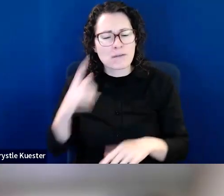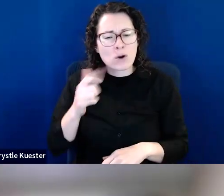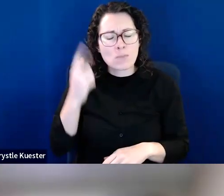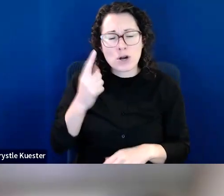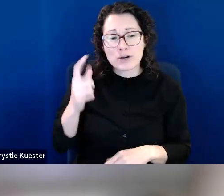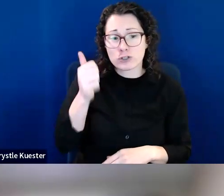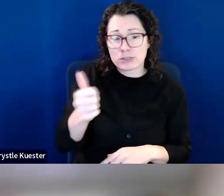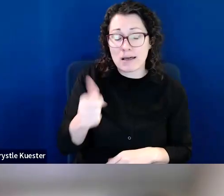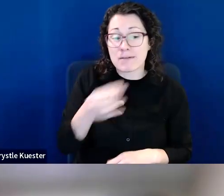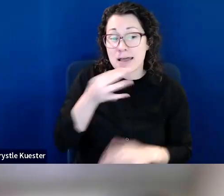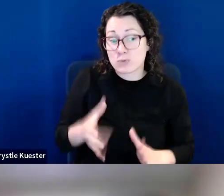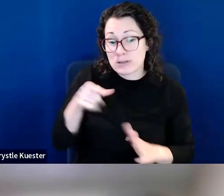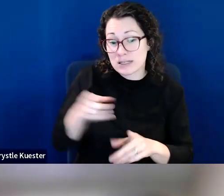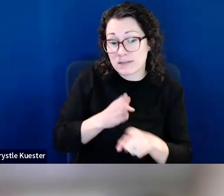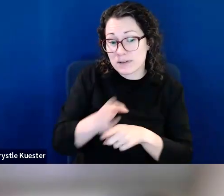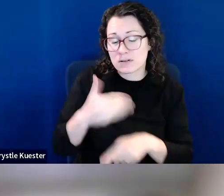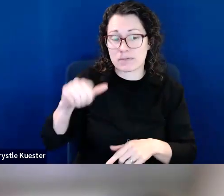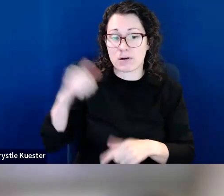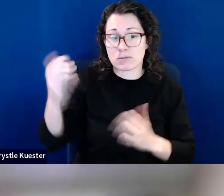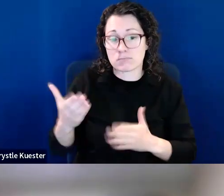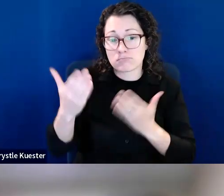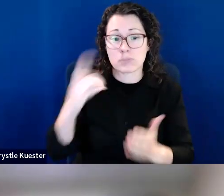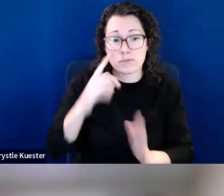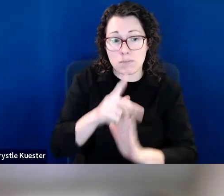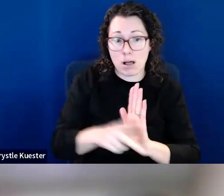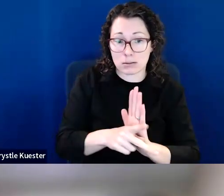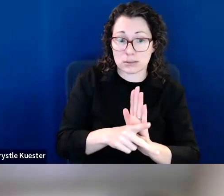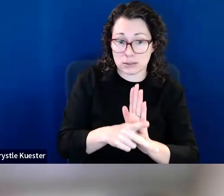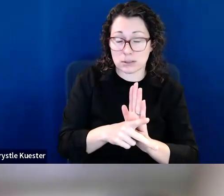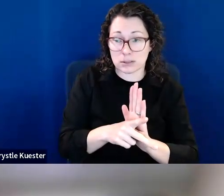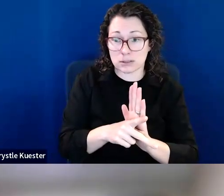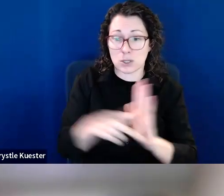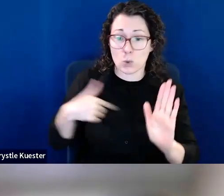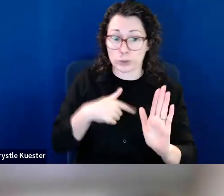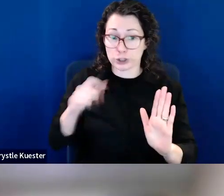in this field have other recommendations for policies that the board should be researching and